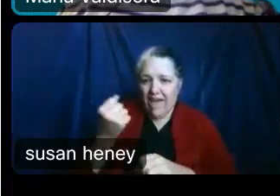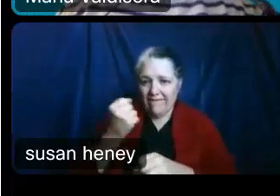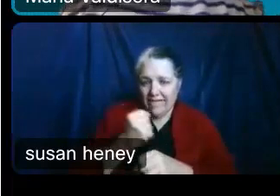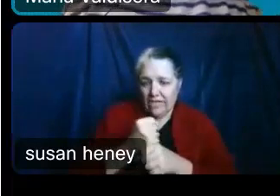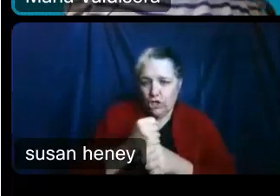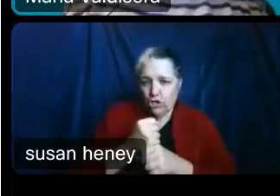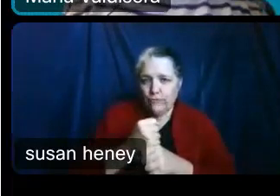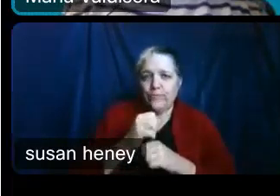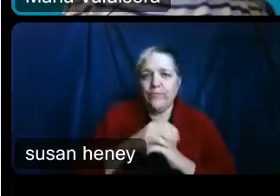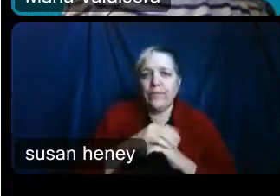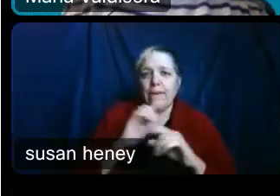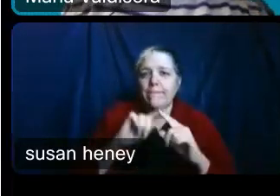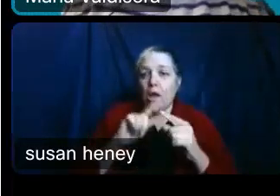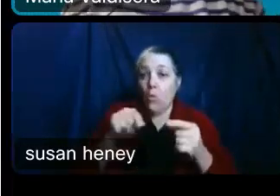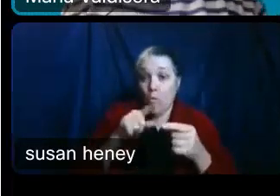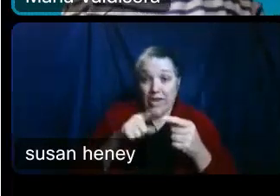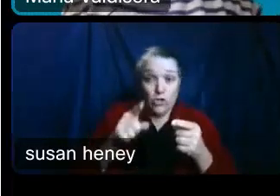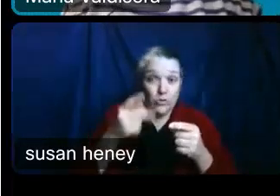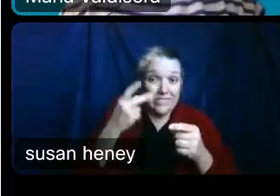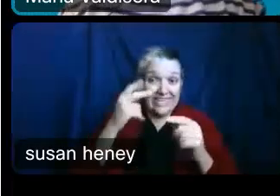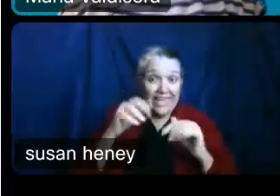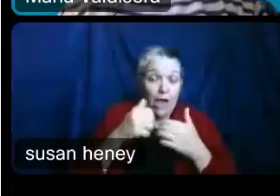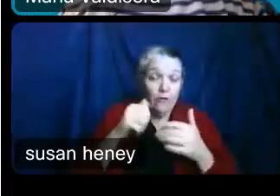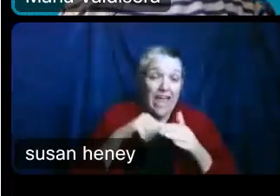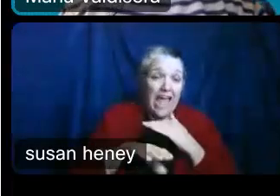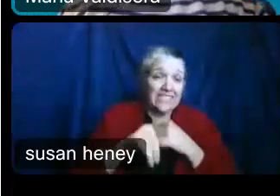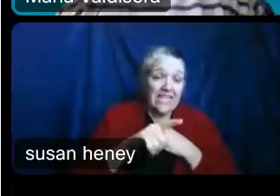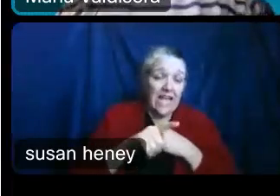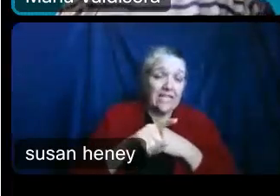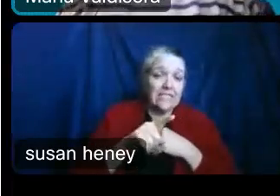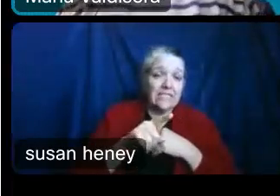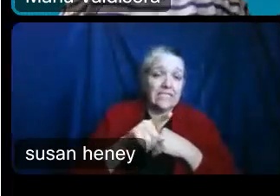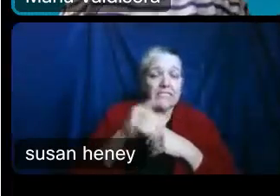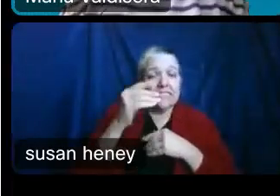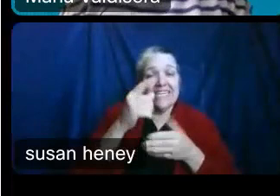But once you're able to access the 2022 data next week, you'll be able to do this in the